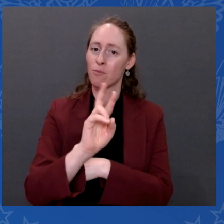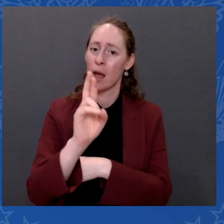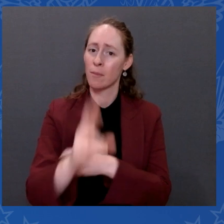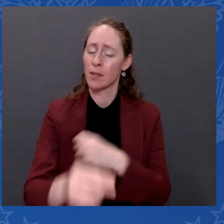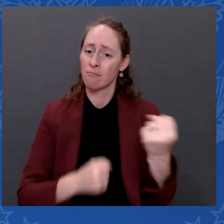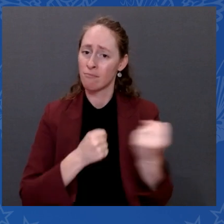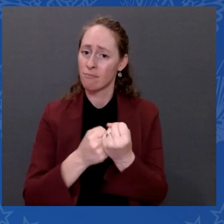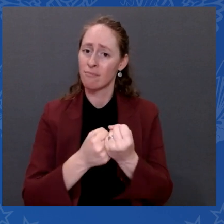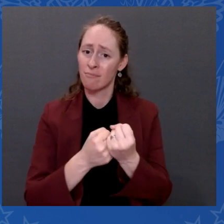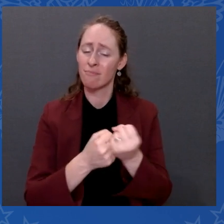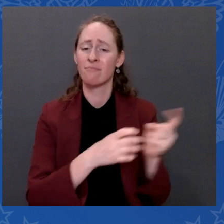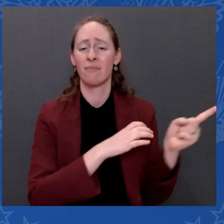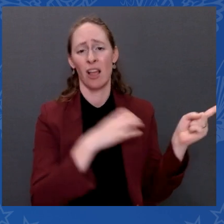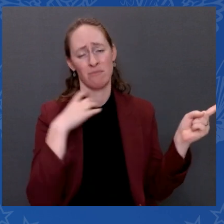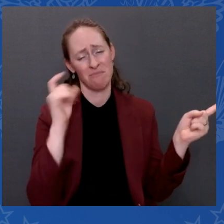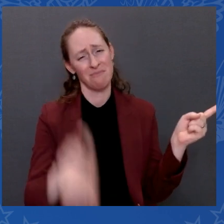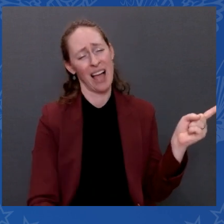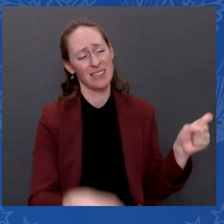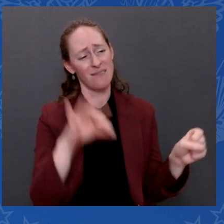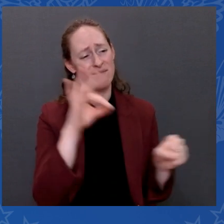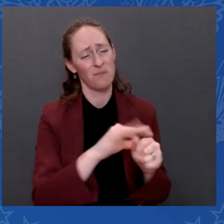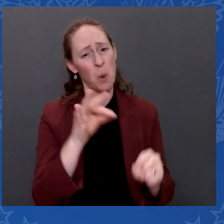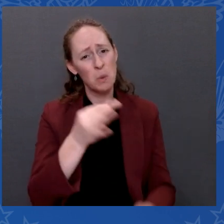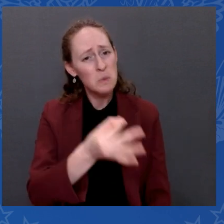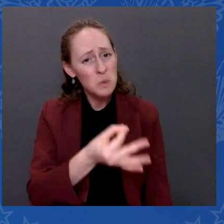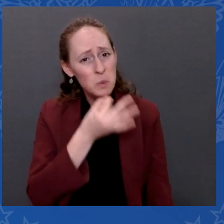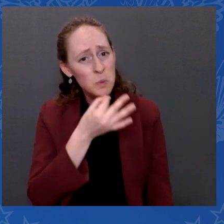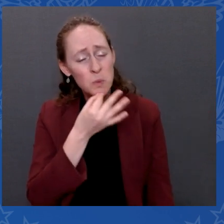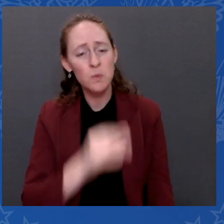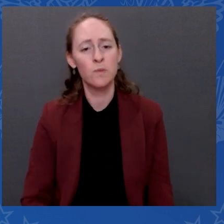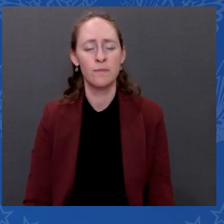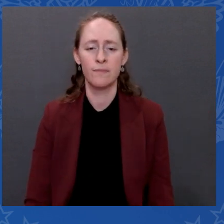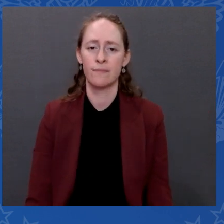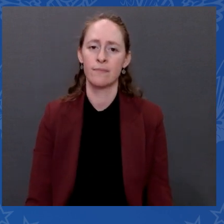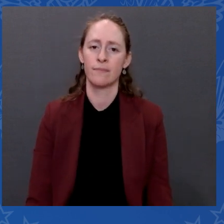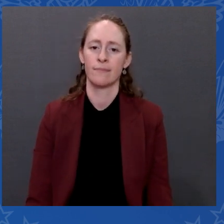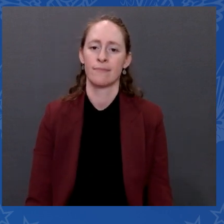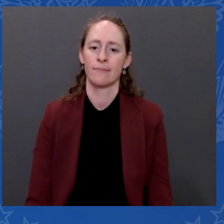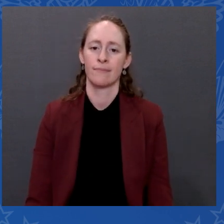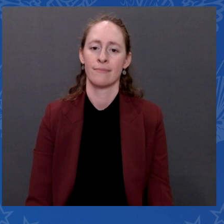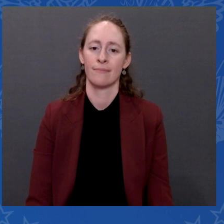I know we just talked about it, but for the folks at home, let me explain why this is so urgent.